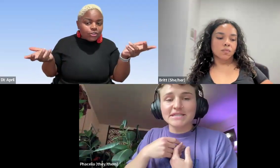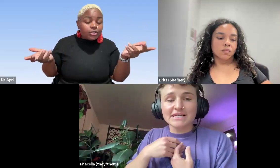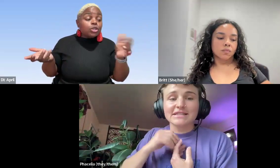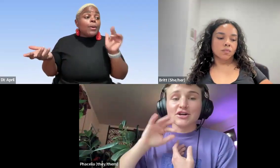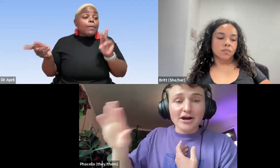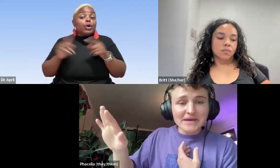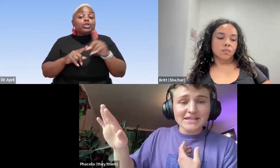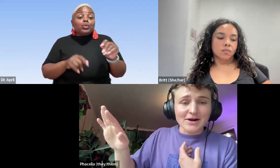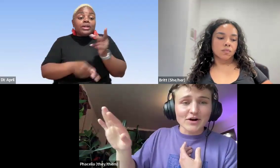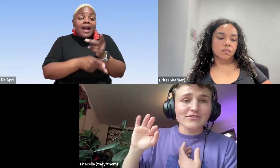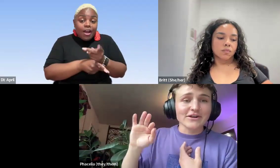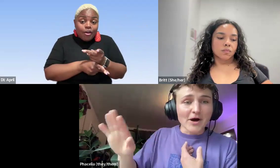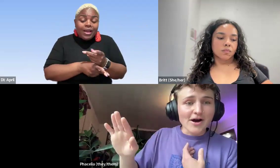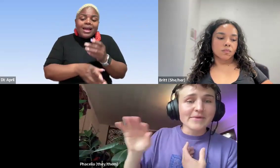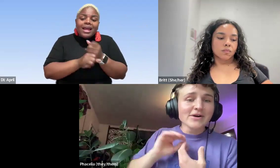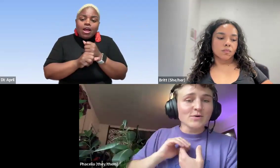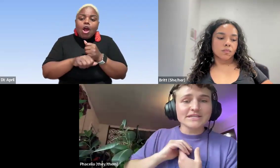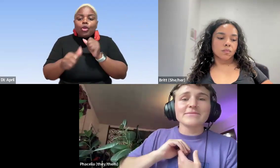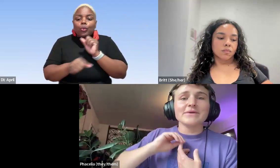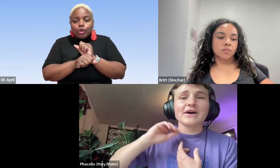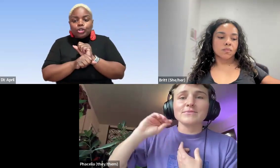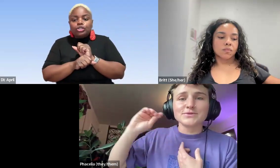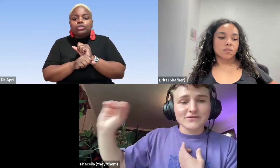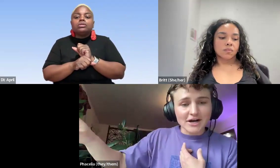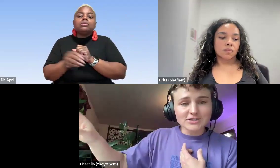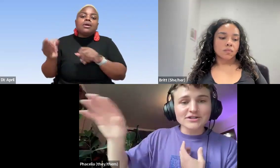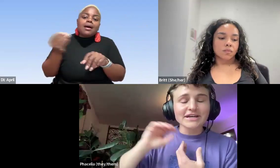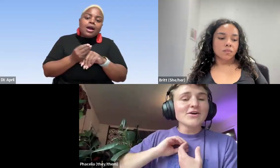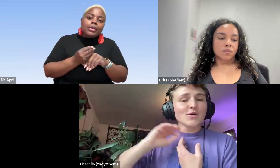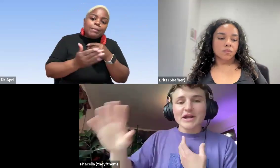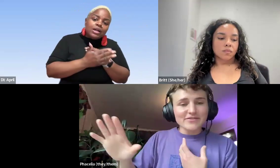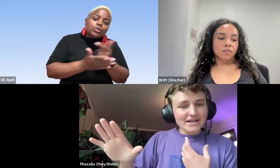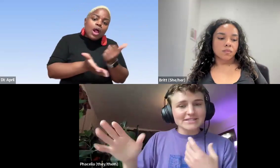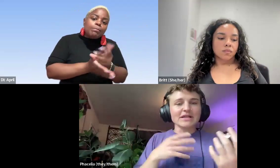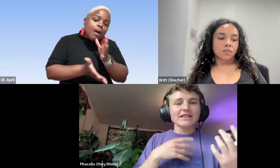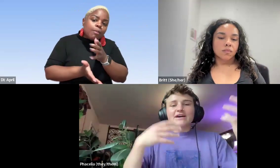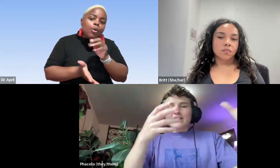can subsidize their non-paid care work for their mom, or sending money back home to a different country, or whatever it is, right?